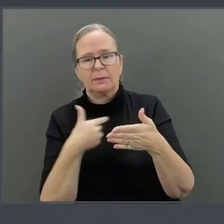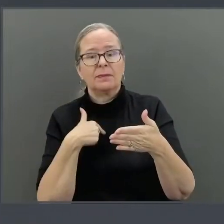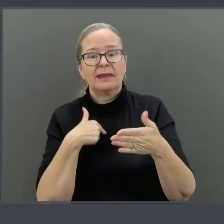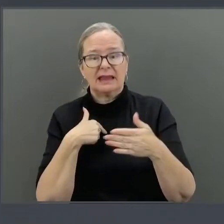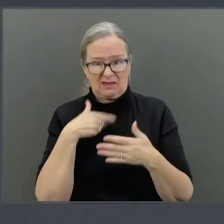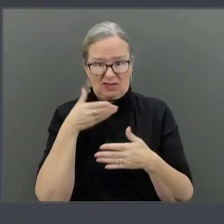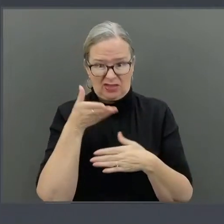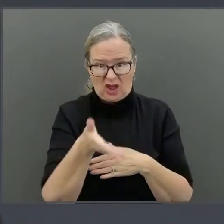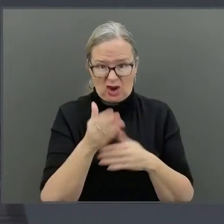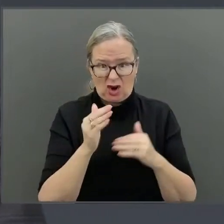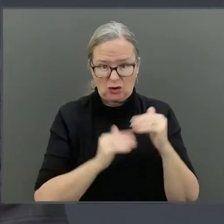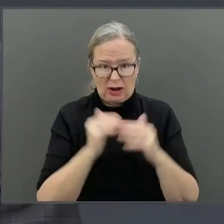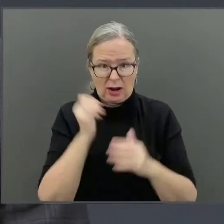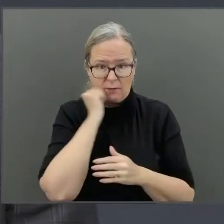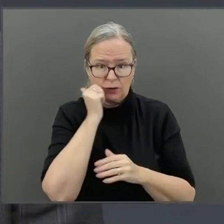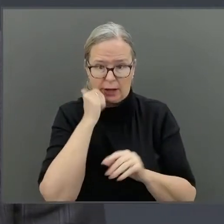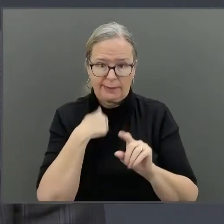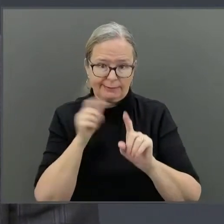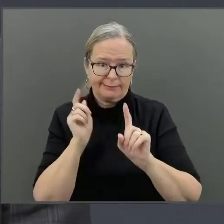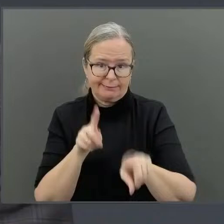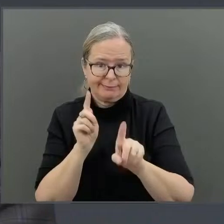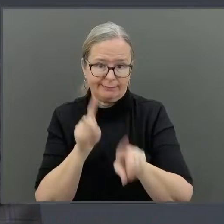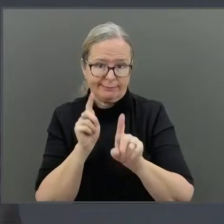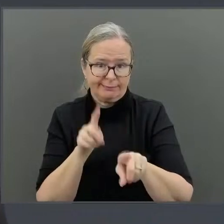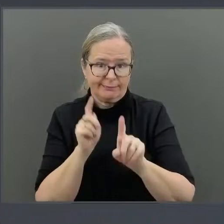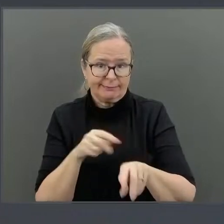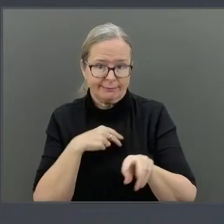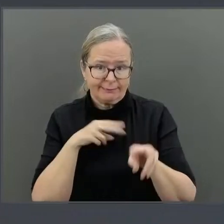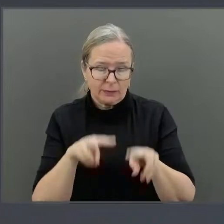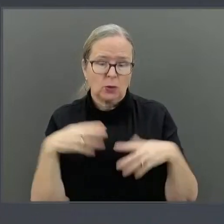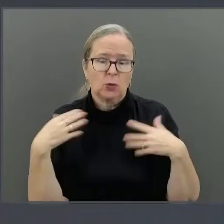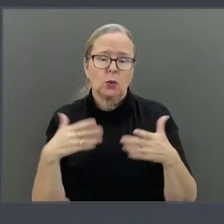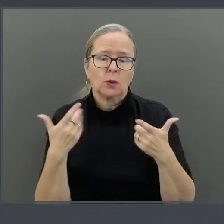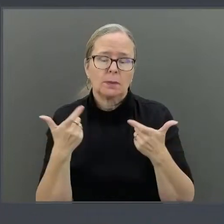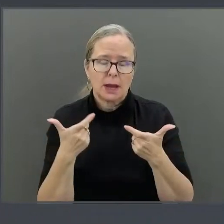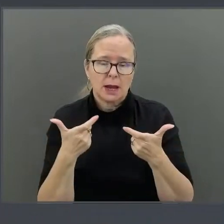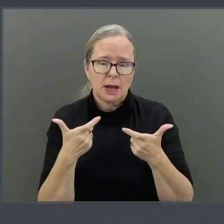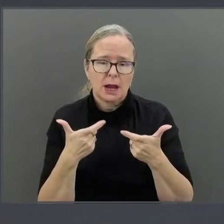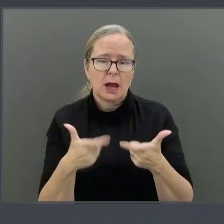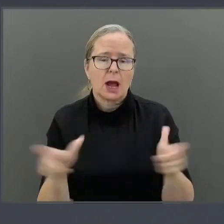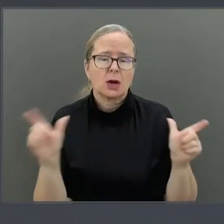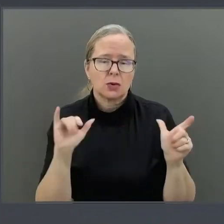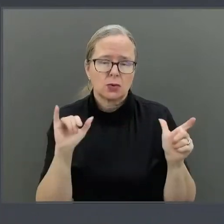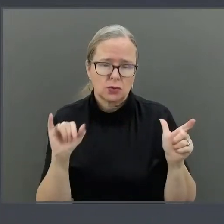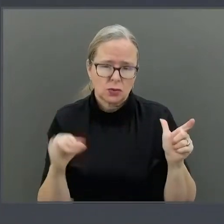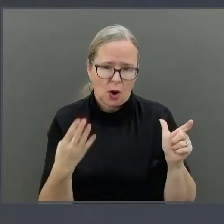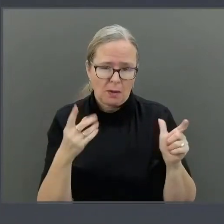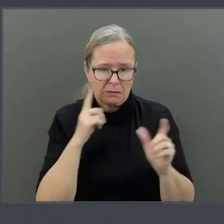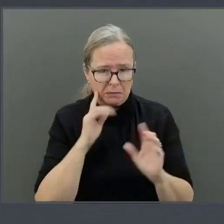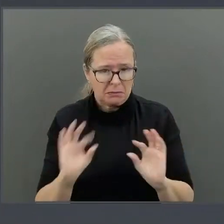thank you for your patience as we complete this complex work I'd now like to invite back mayor